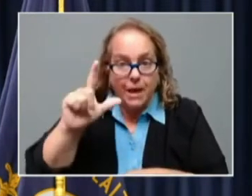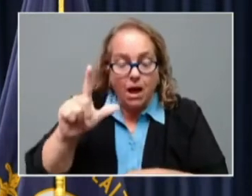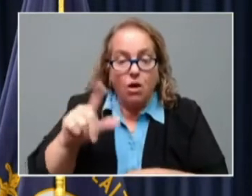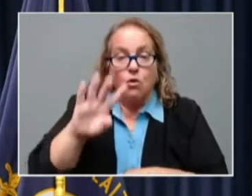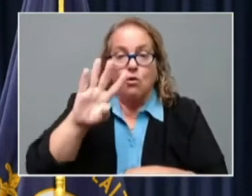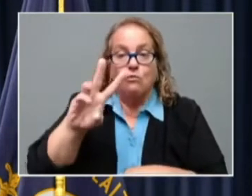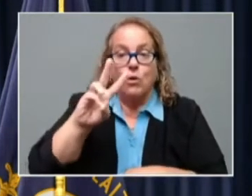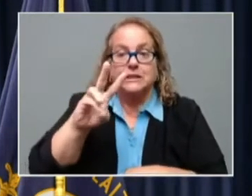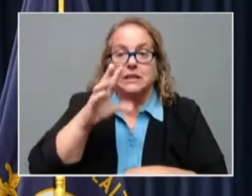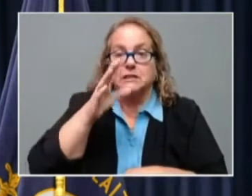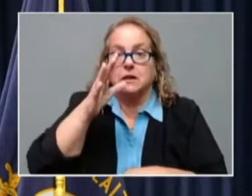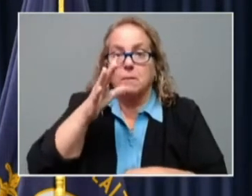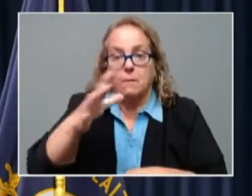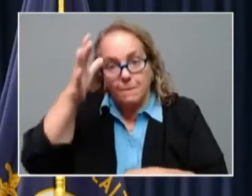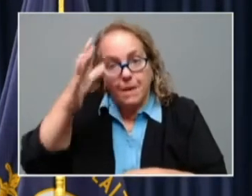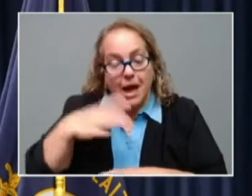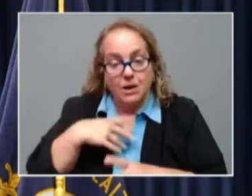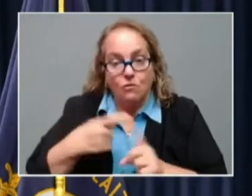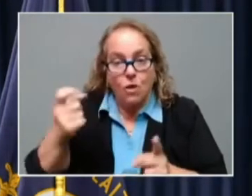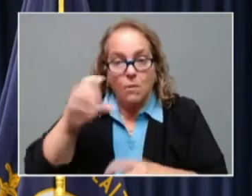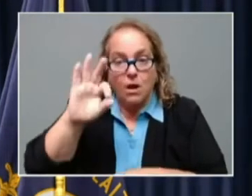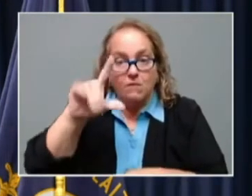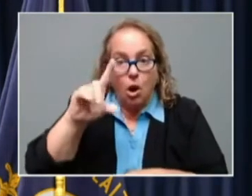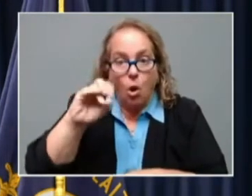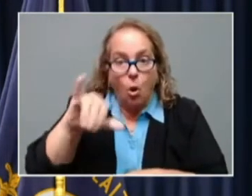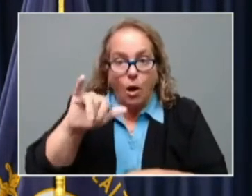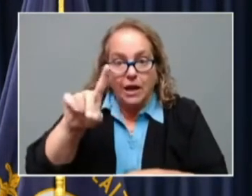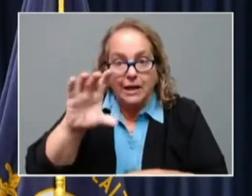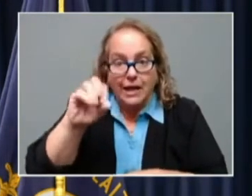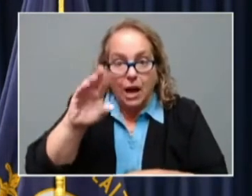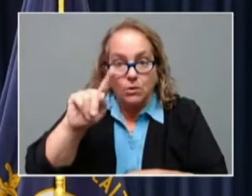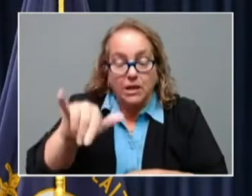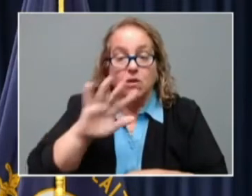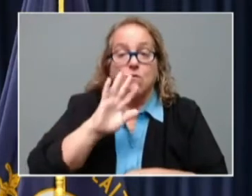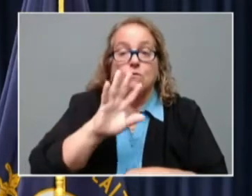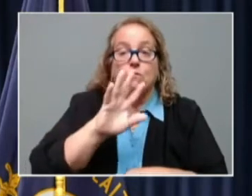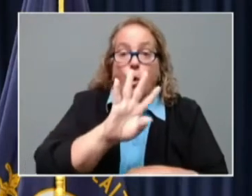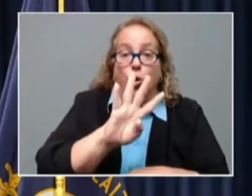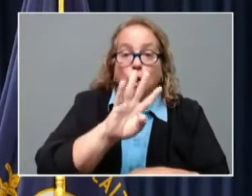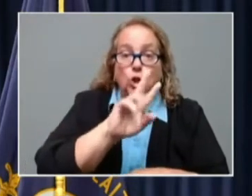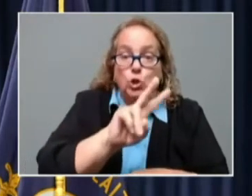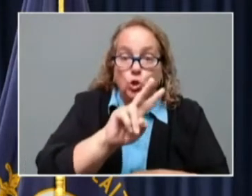County and a 42 year old man from Harlan County. Sunday's report.